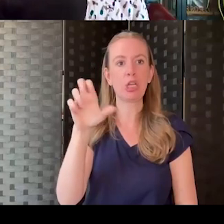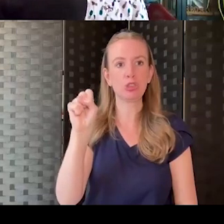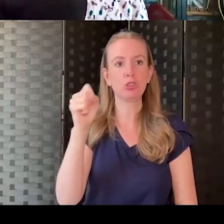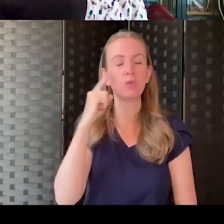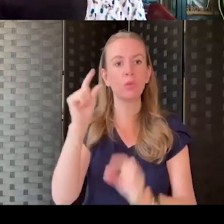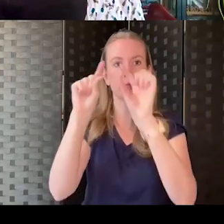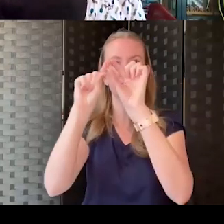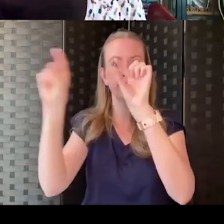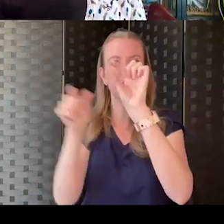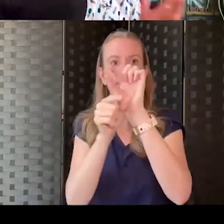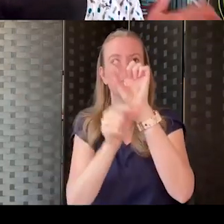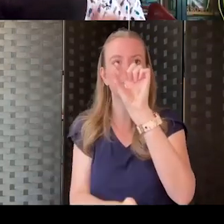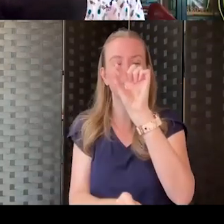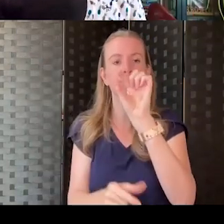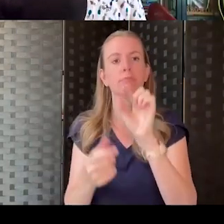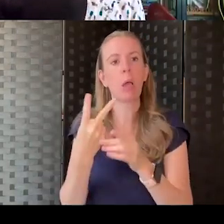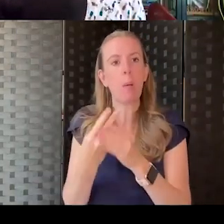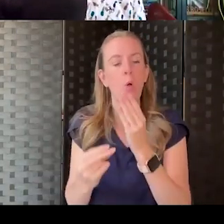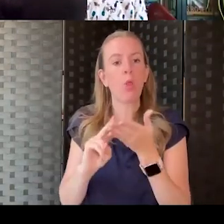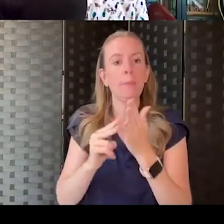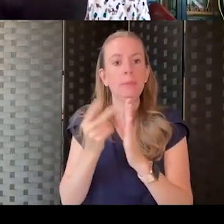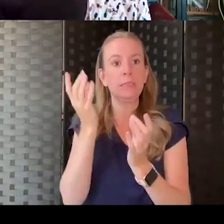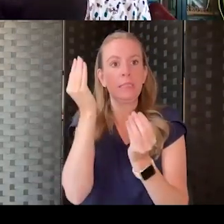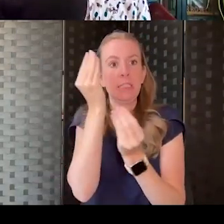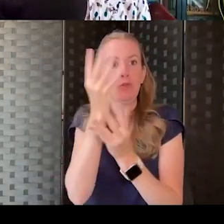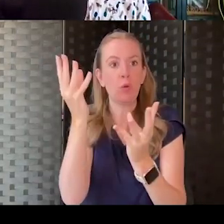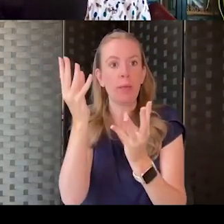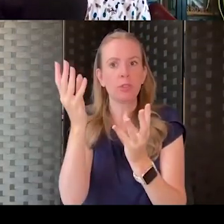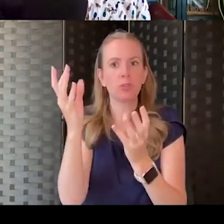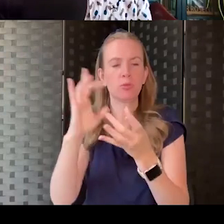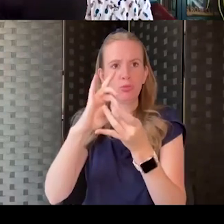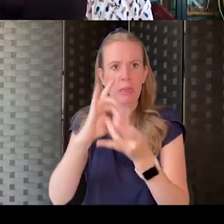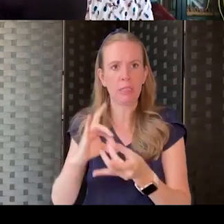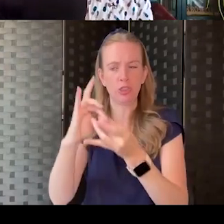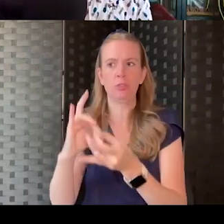two-dimensional relationship between the data far easier for users to track as they go. Try